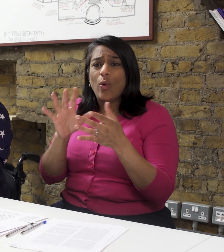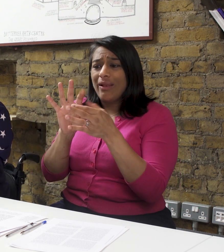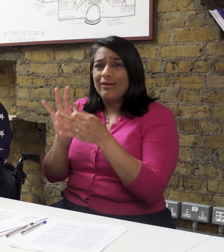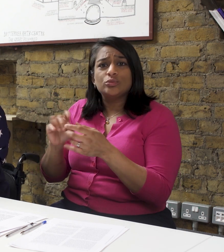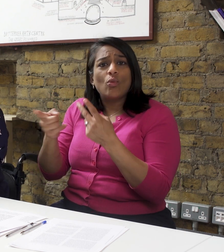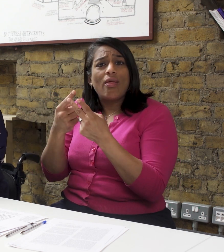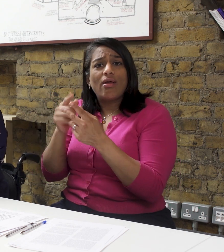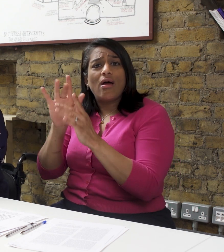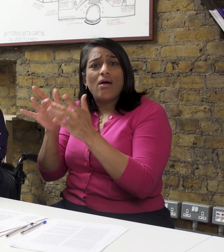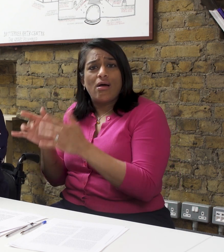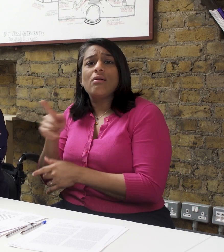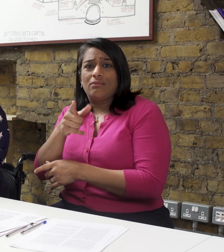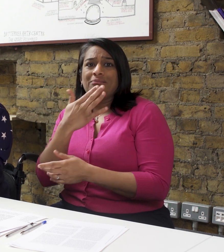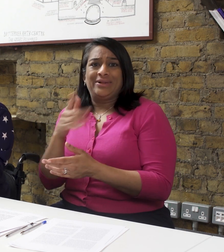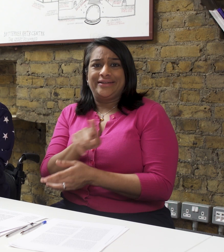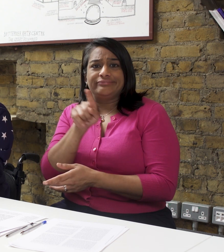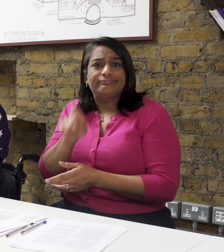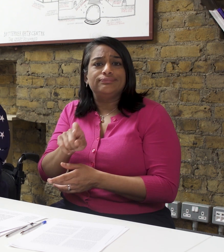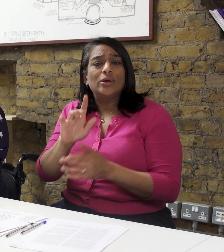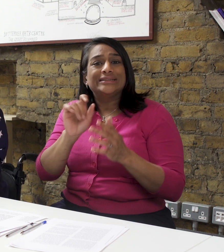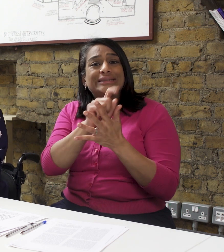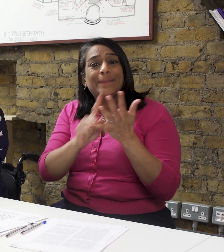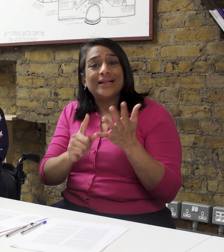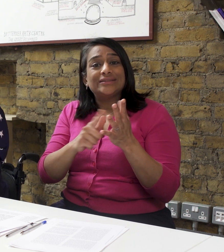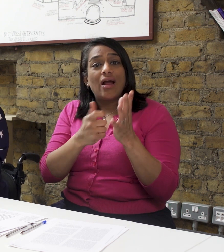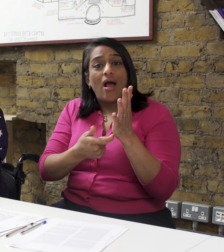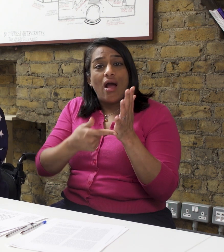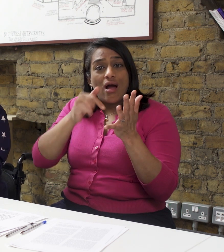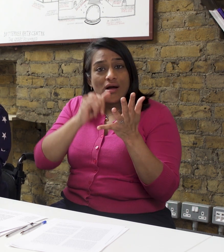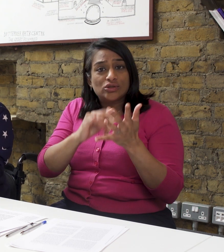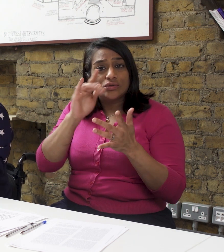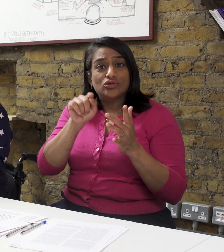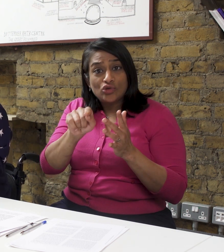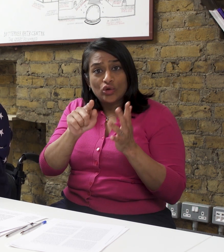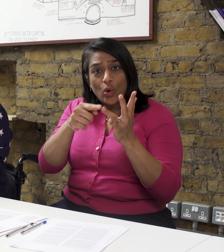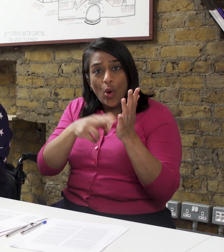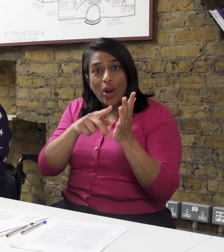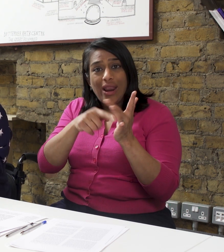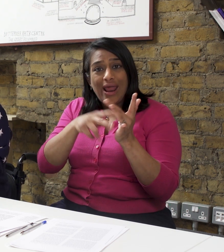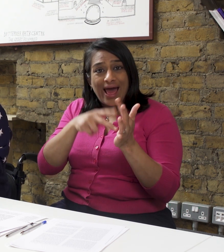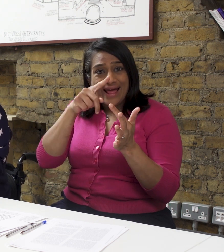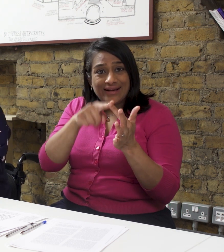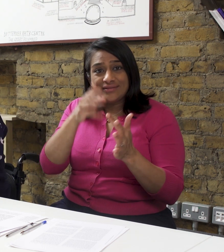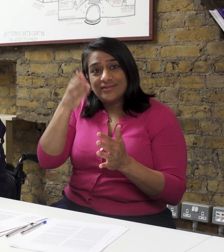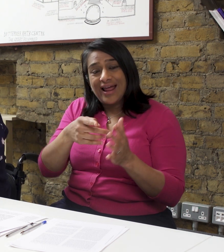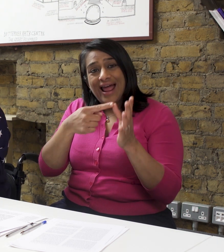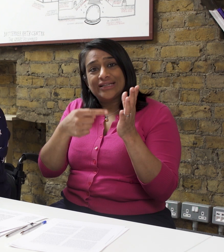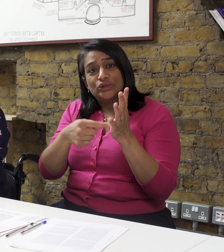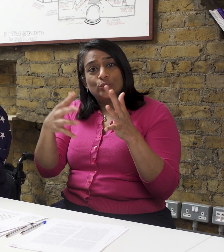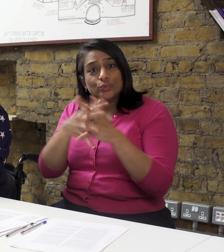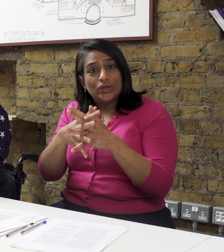to other resources visit disabilityarts.online/ATW